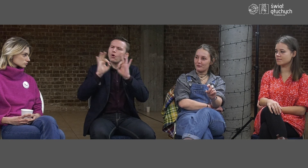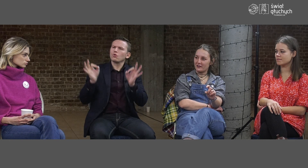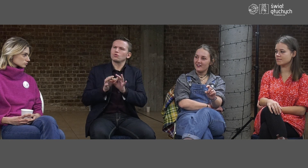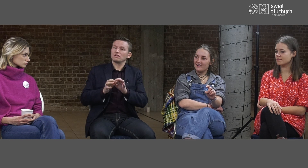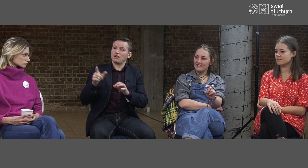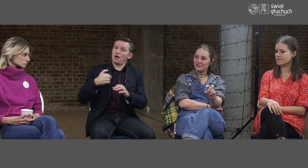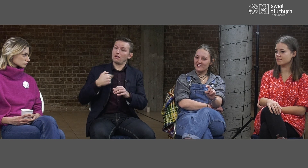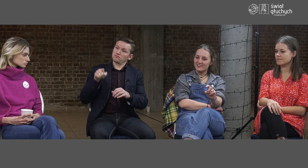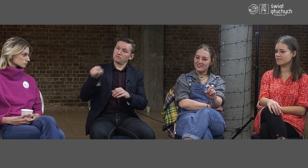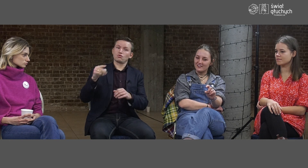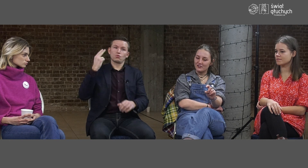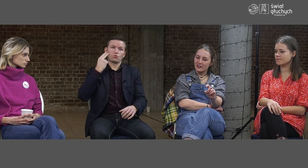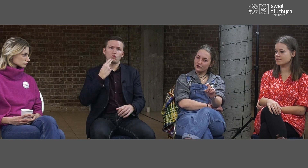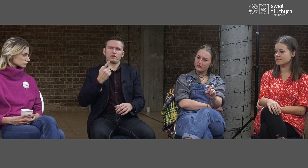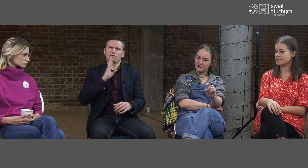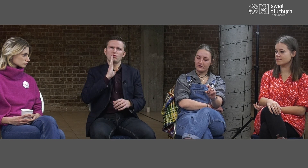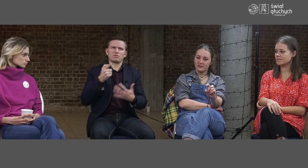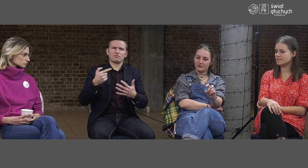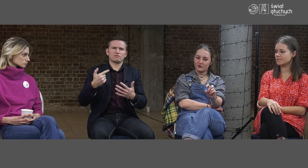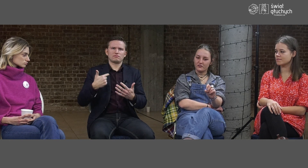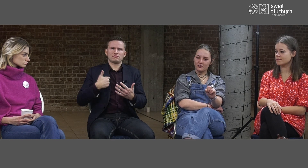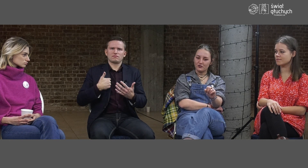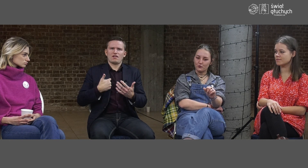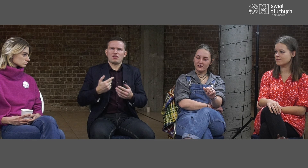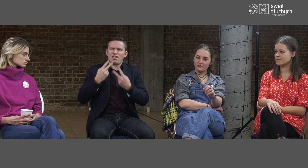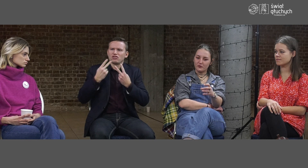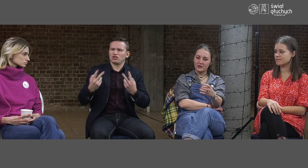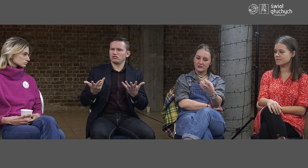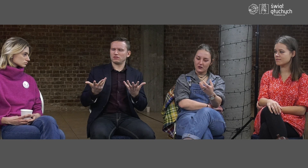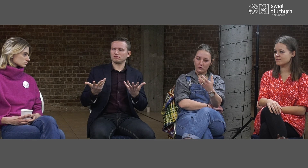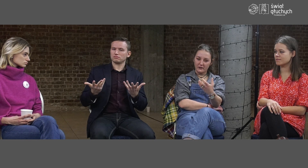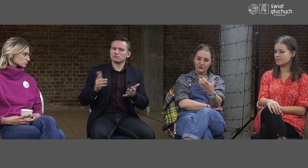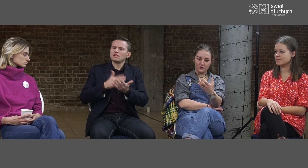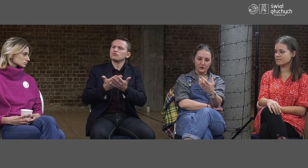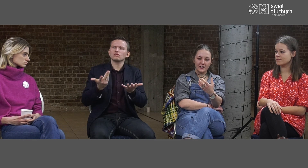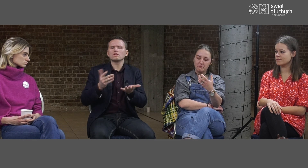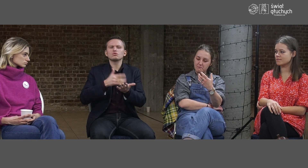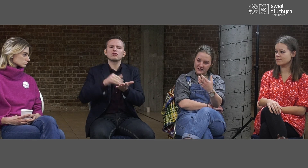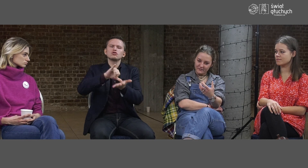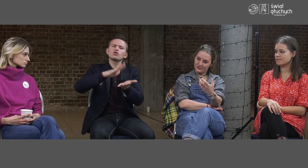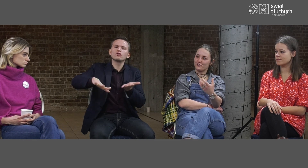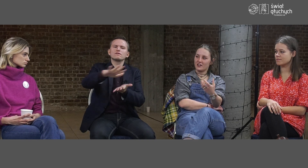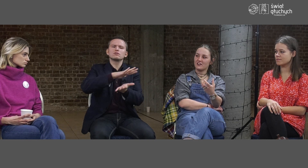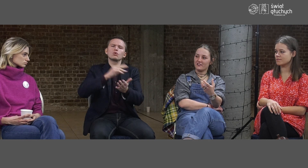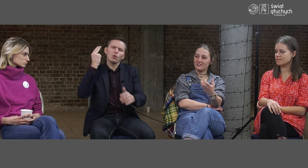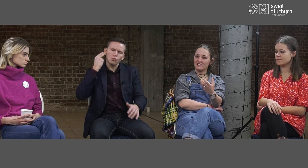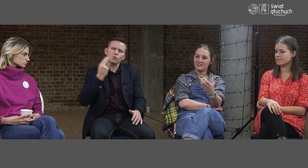And why, in fact, does the deaf community choose such a specific term for themselves,